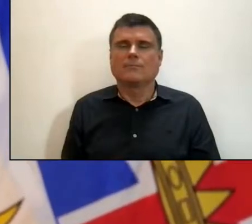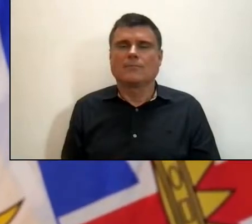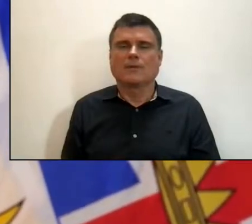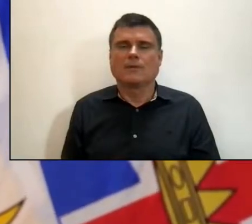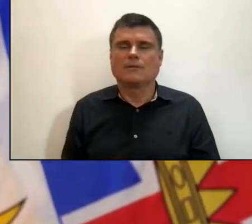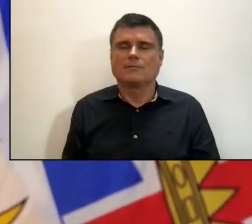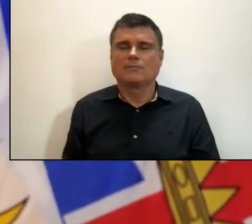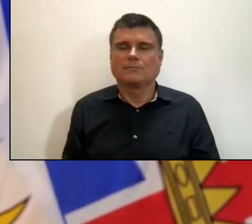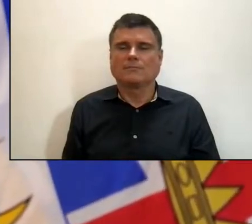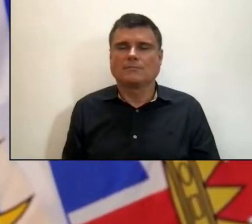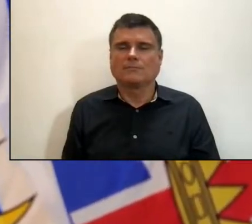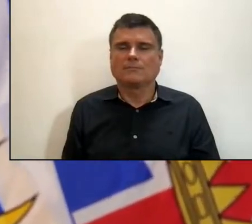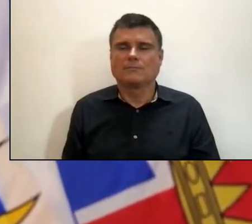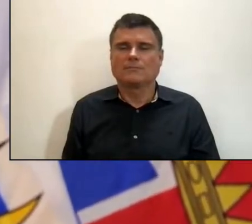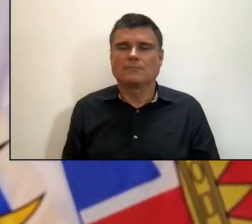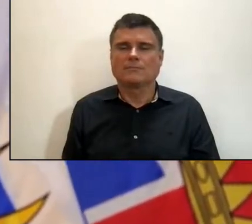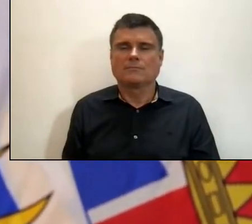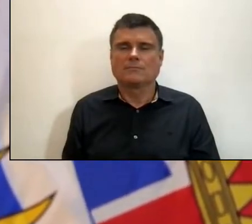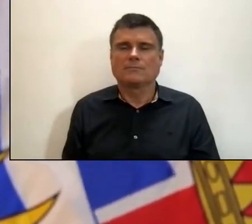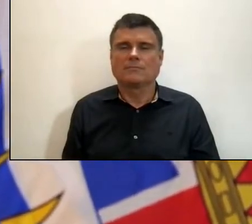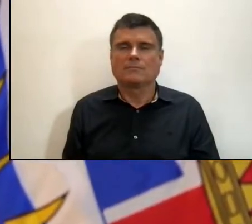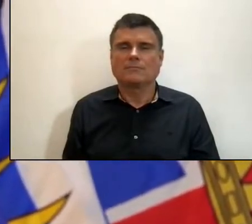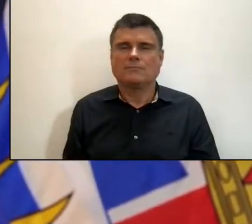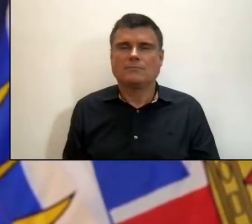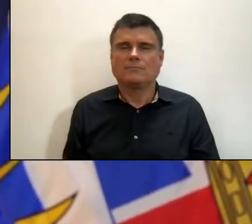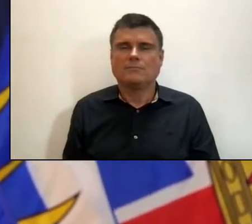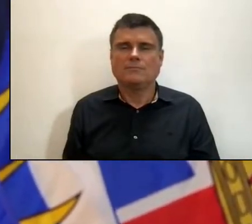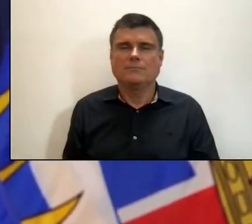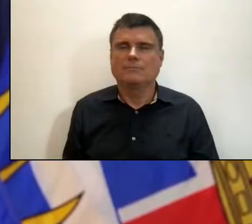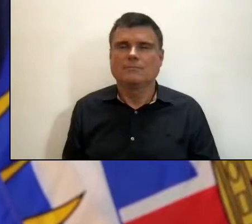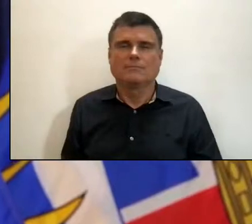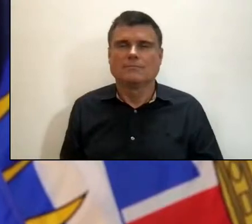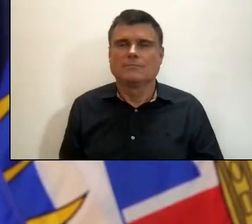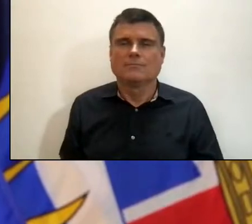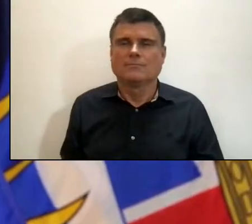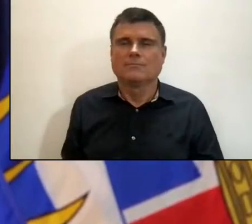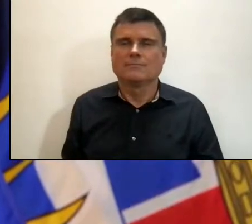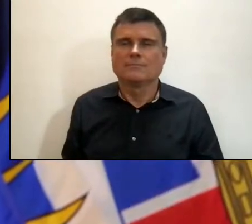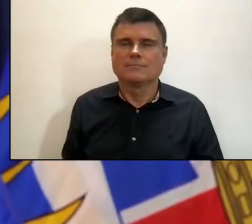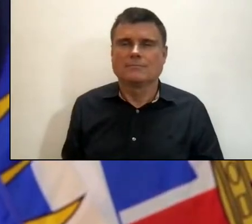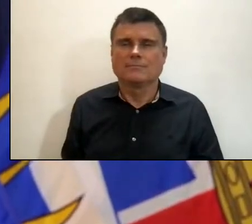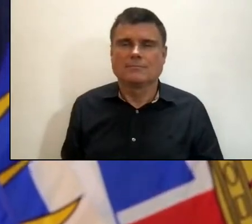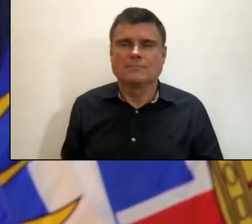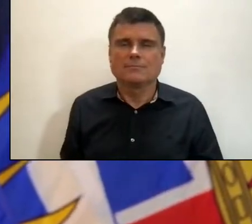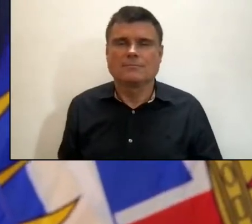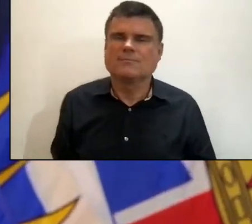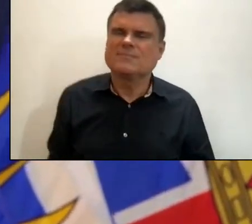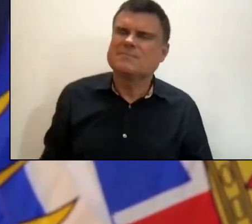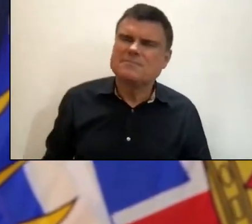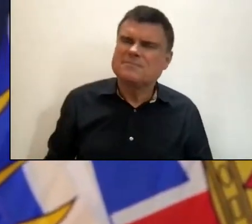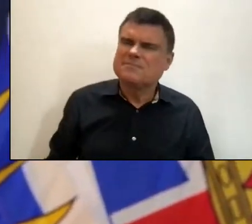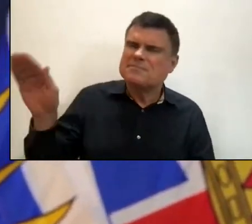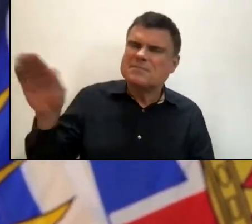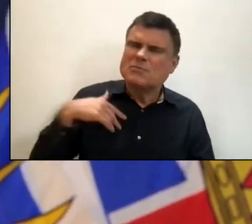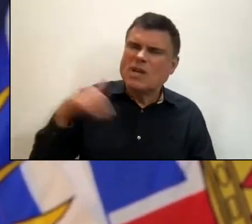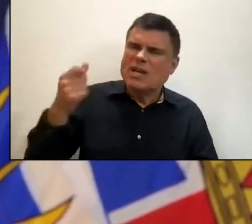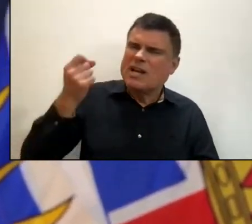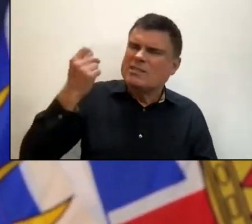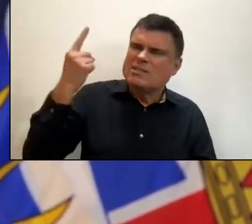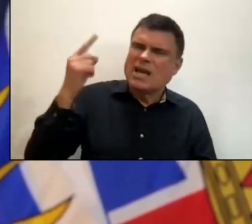Hi, doctor Henry. I'm having a bit of difficulty understanding why you